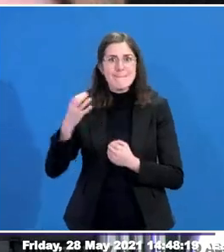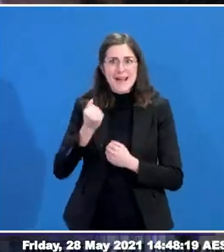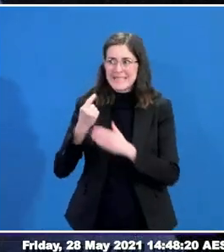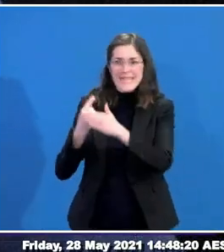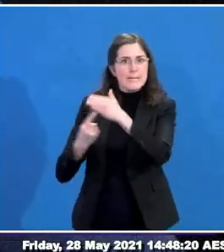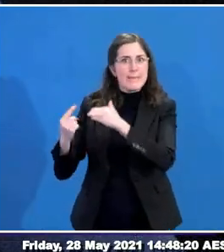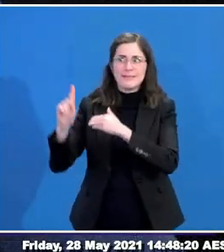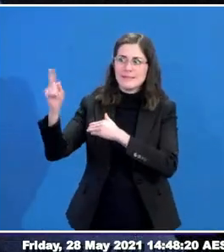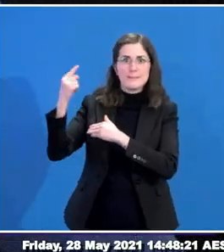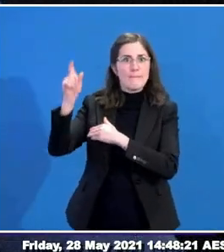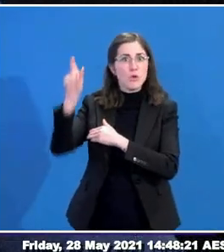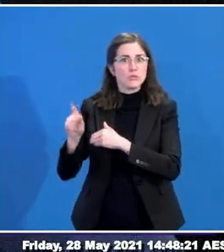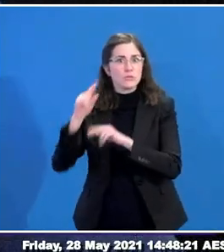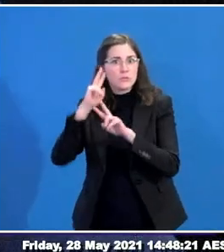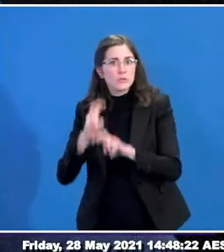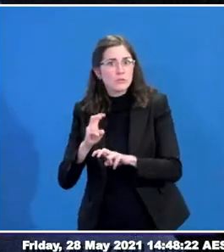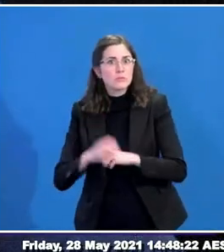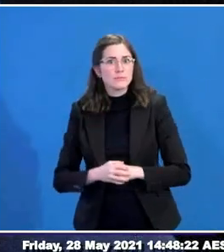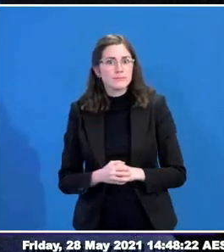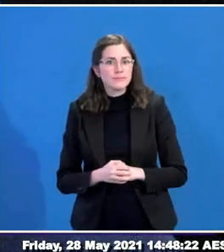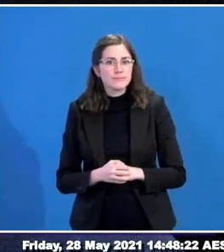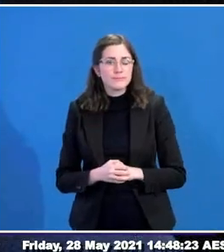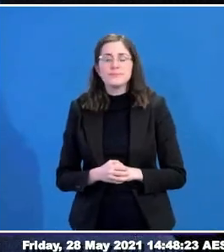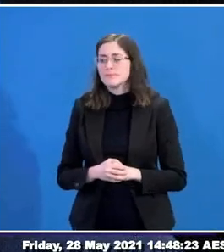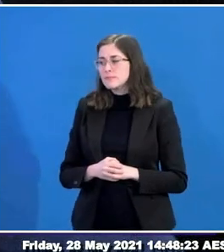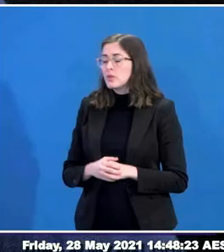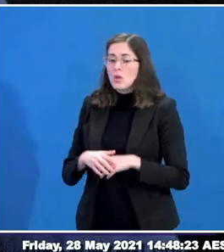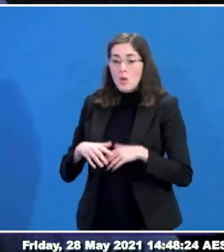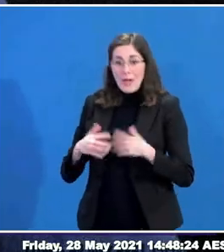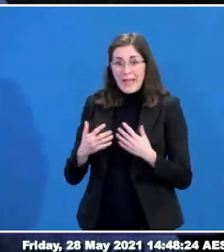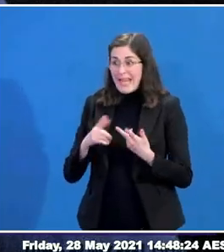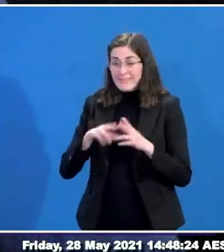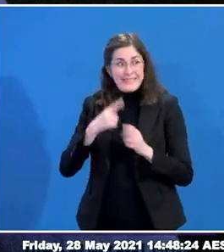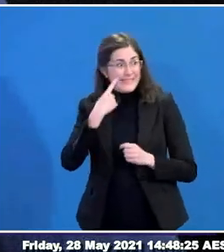Well, as part of the reportable incident function, the